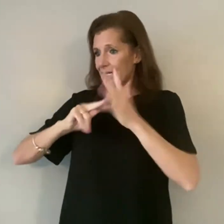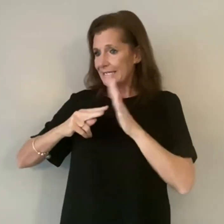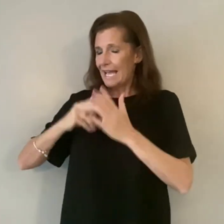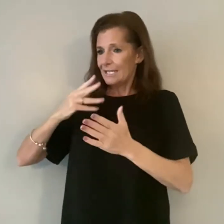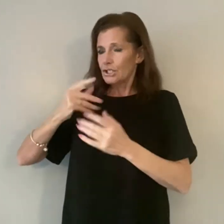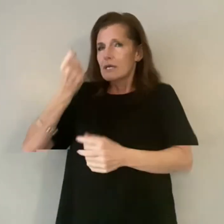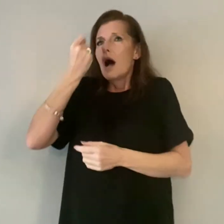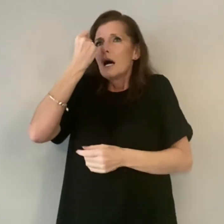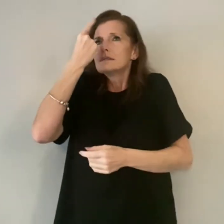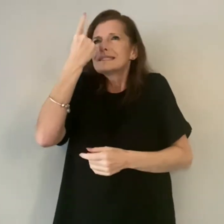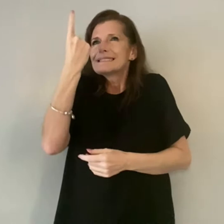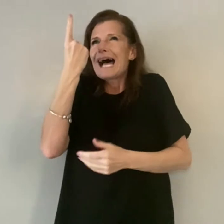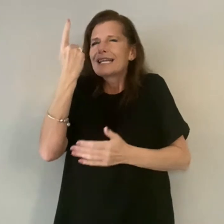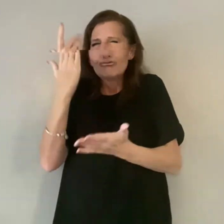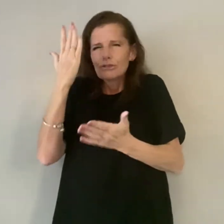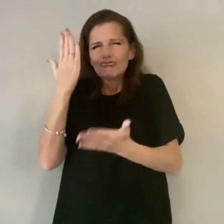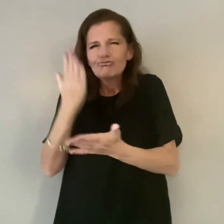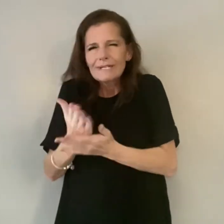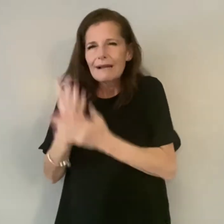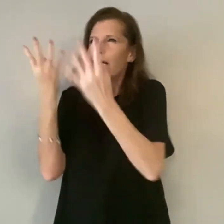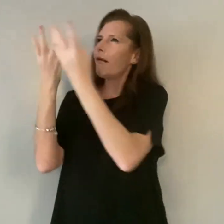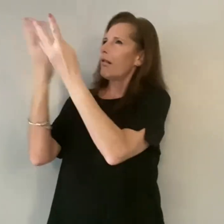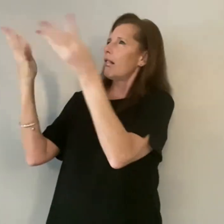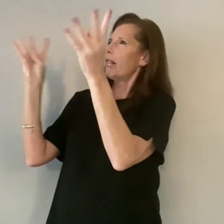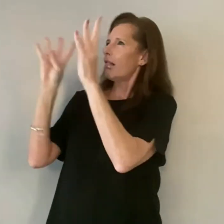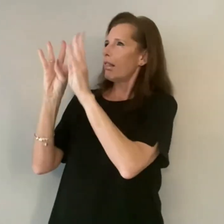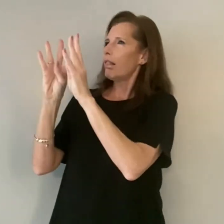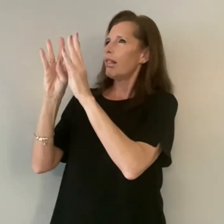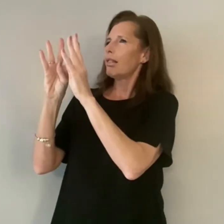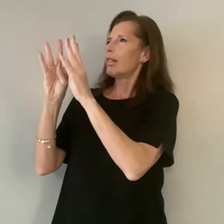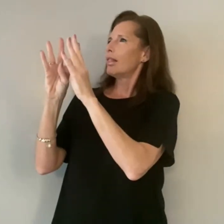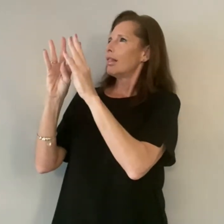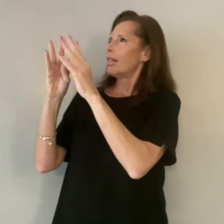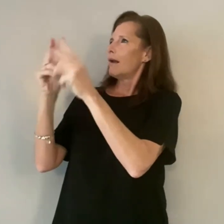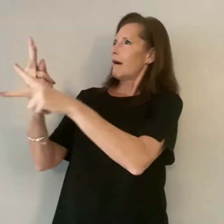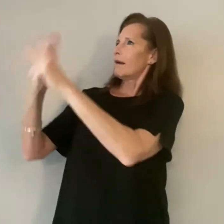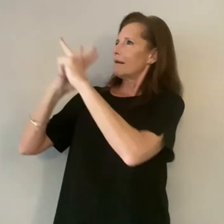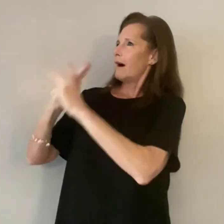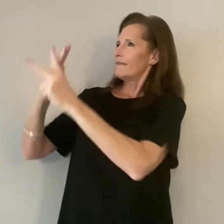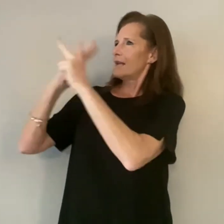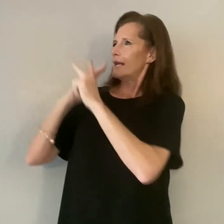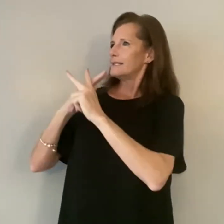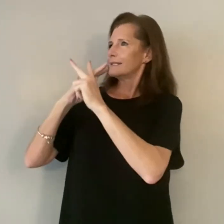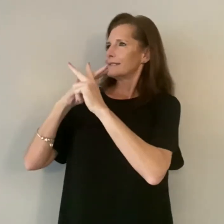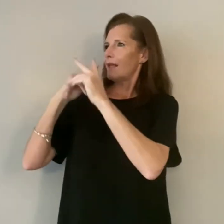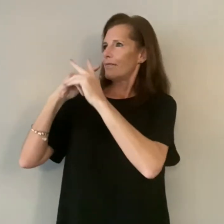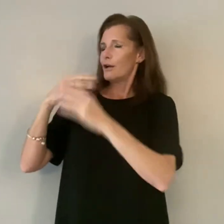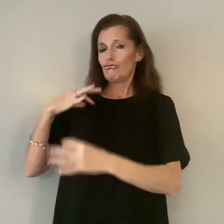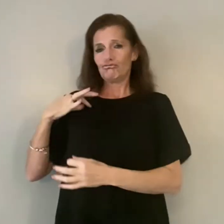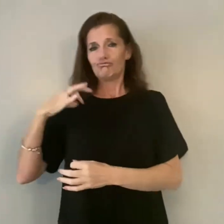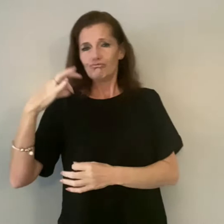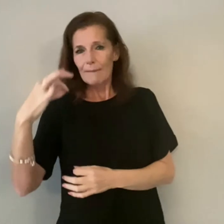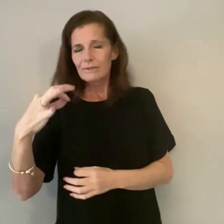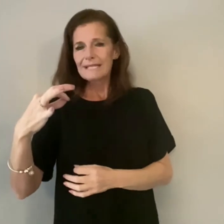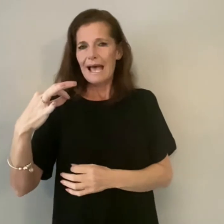fully understanding what it means to have a board have trustees, to have governance that represents where they come from,